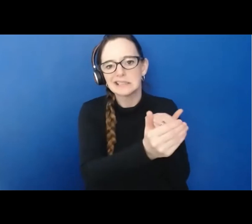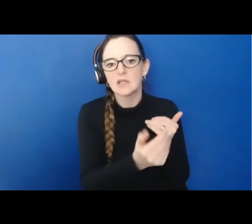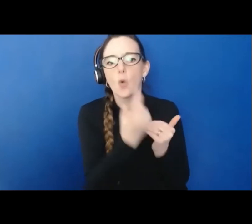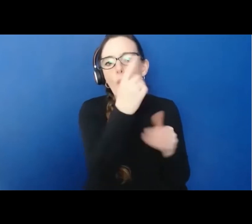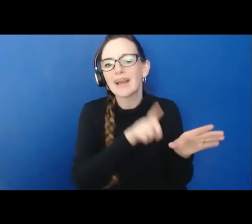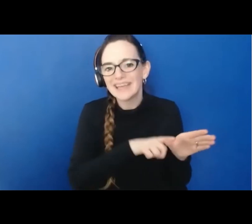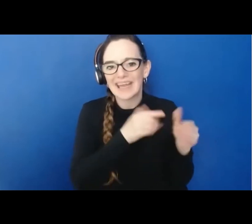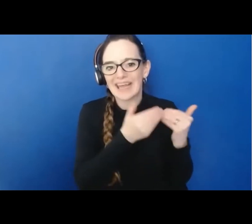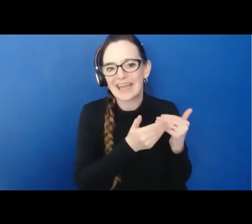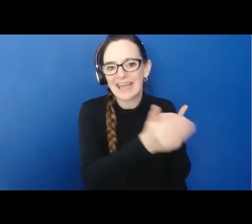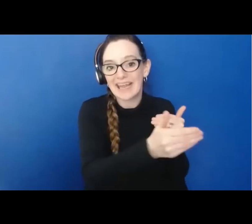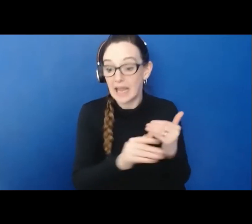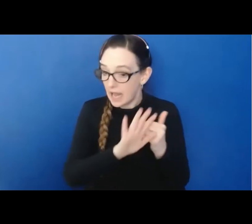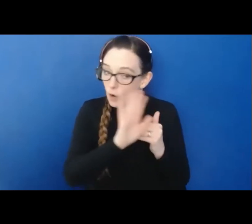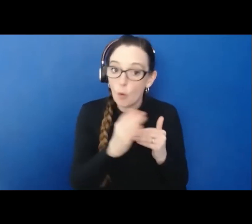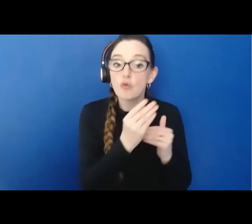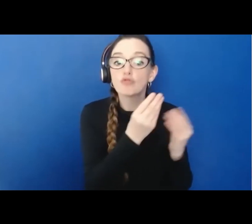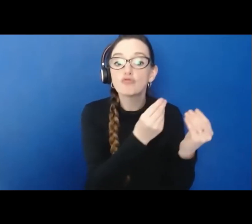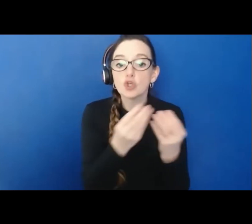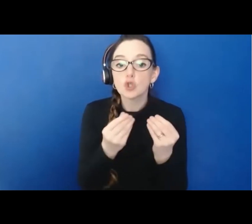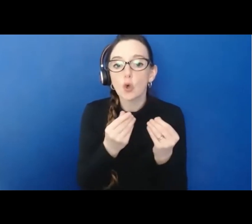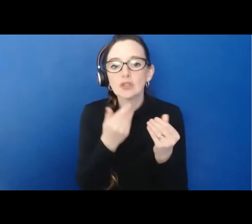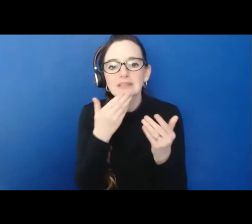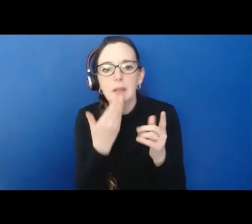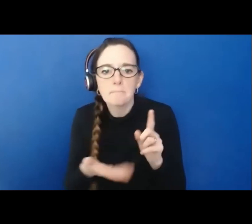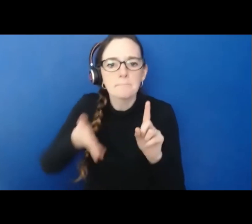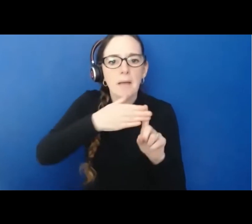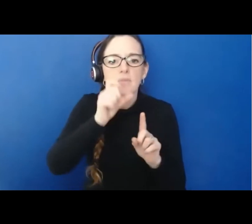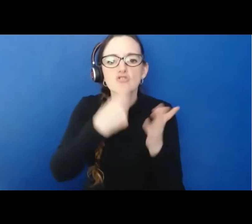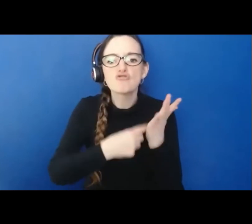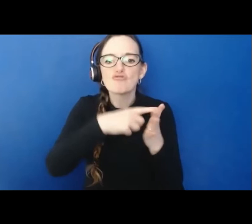numeration which we then offer the silent stakeholder